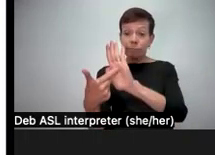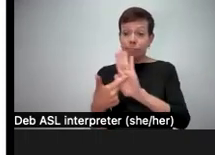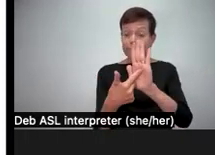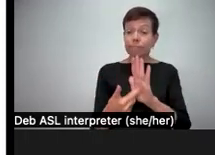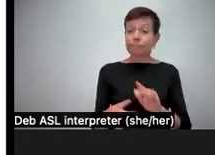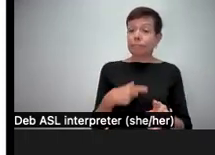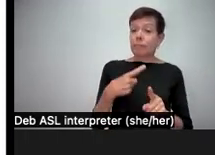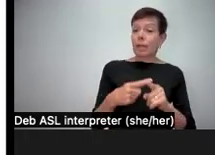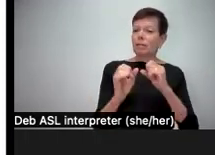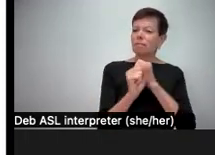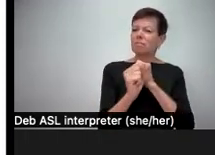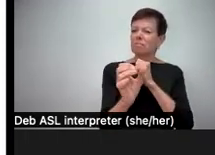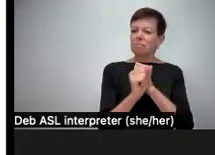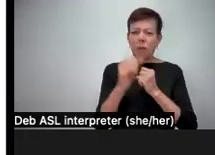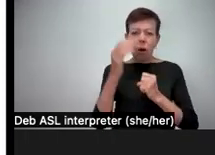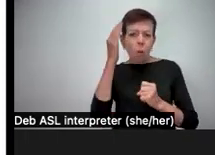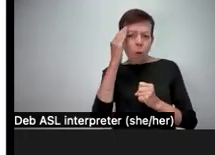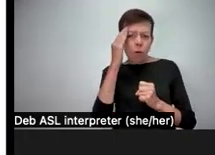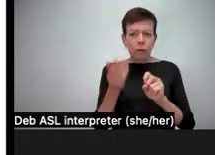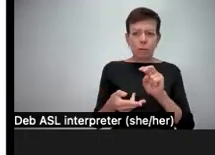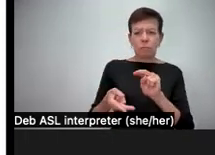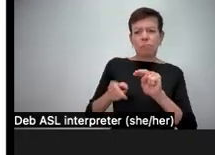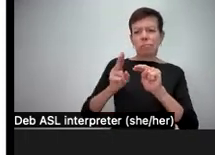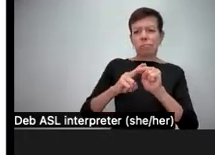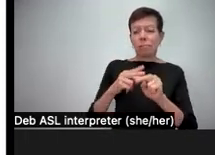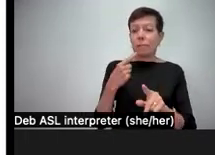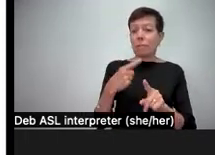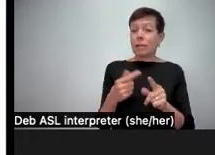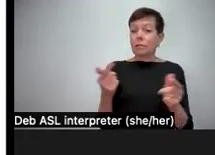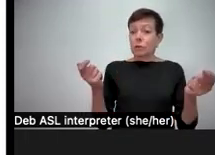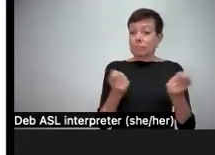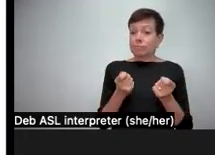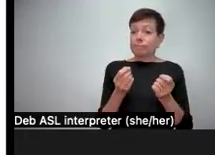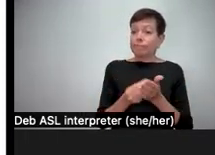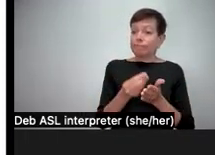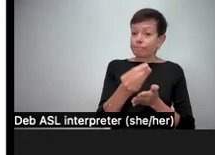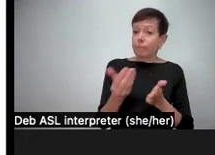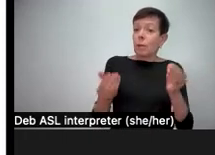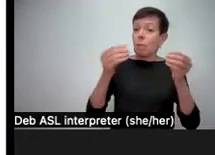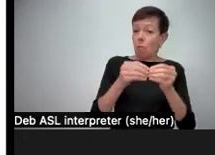and activating the existing public art collection. We still have a counterpart with the City,